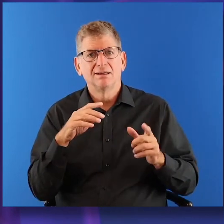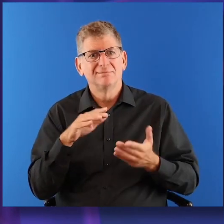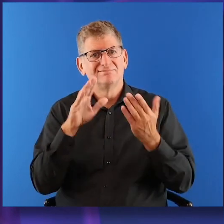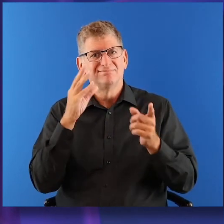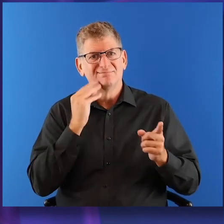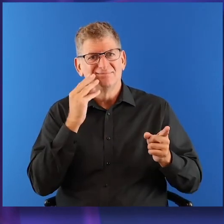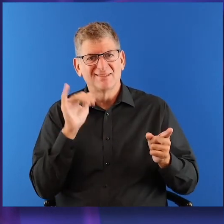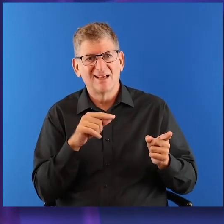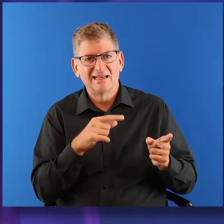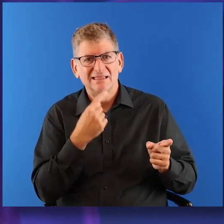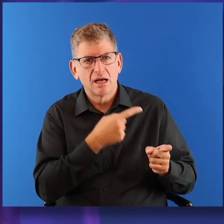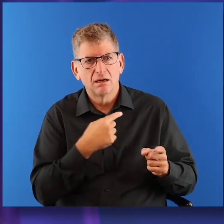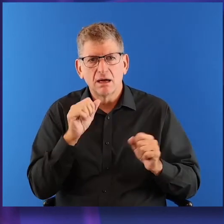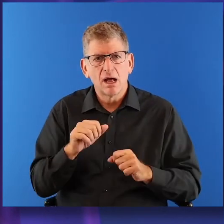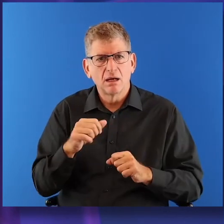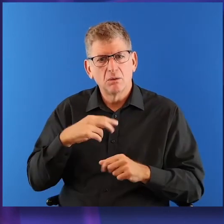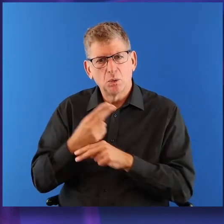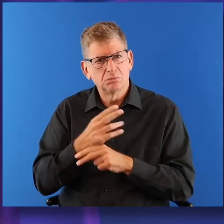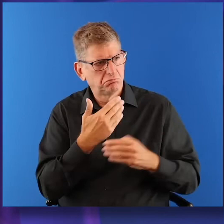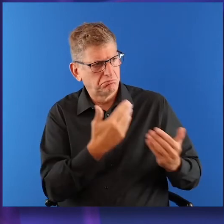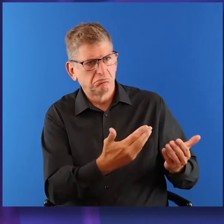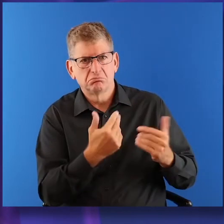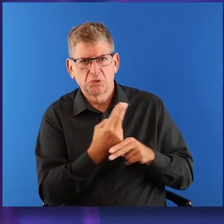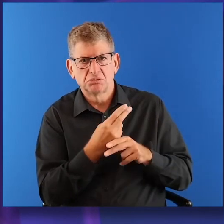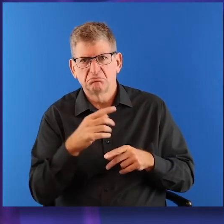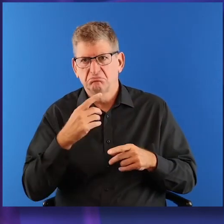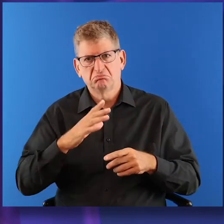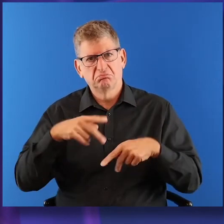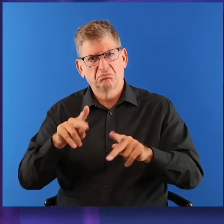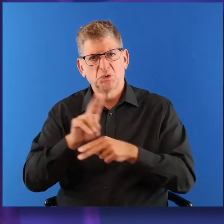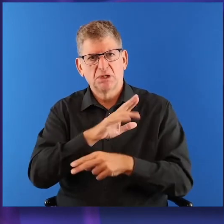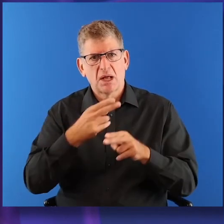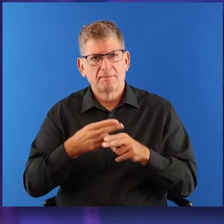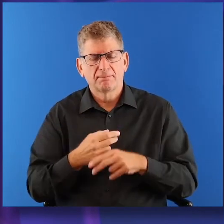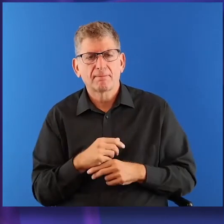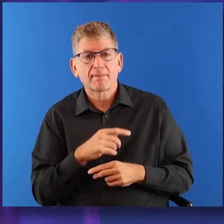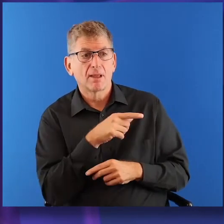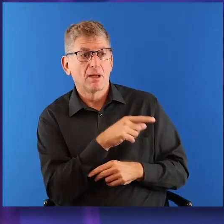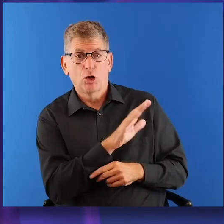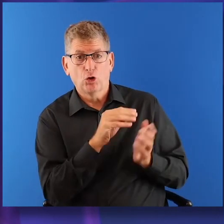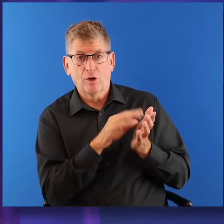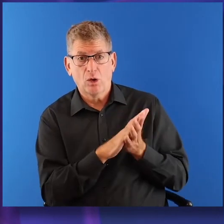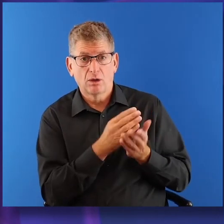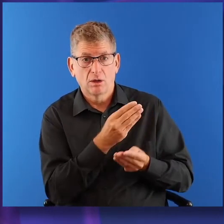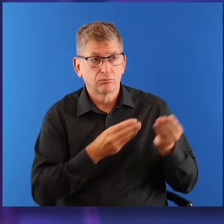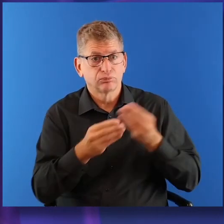she said we could use her name. We had her record exchanged between two organizations in California.